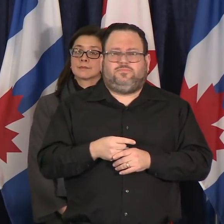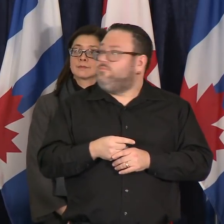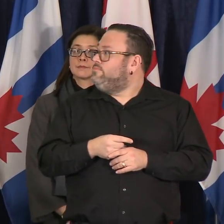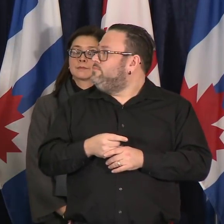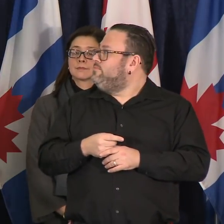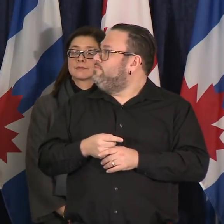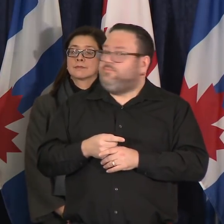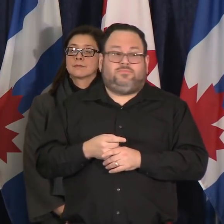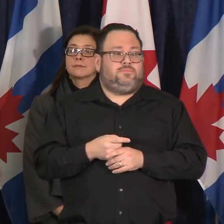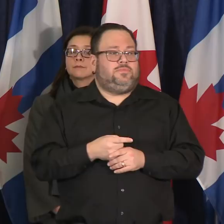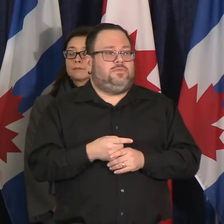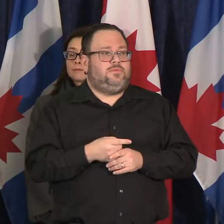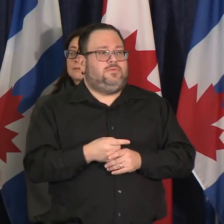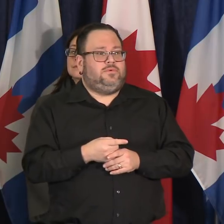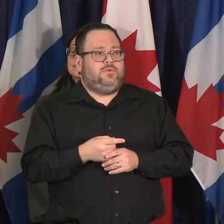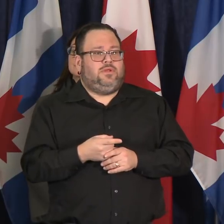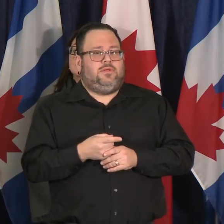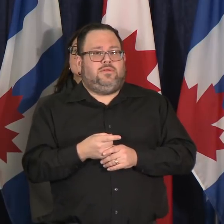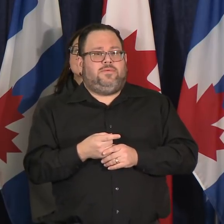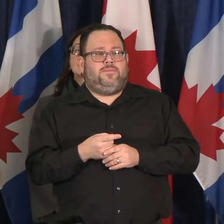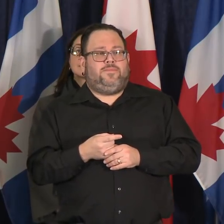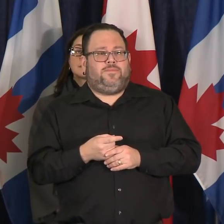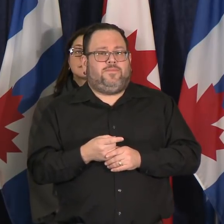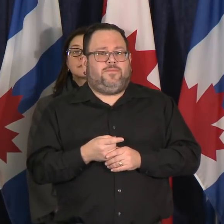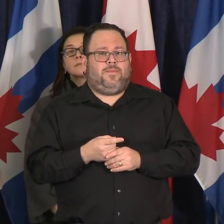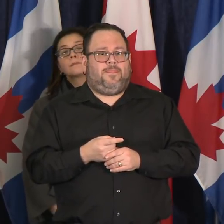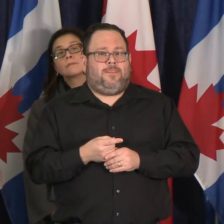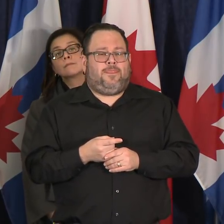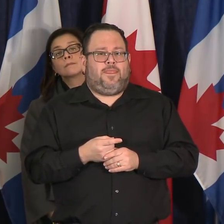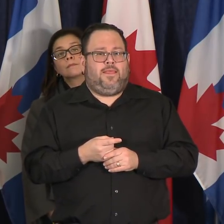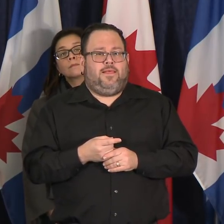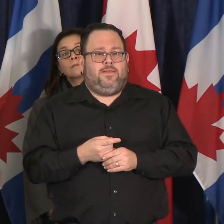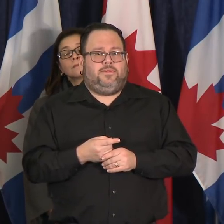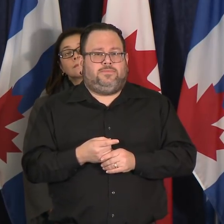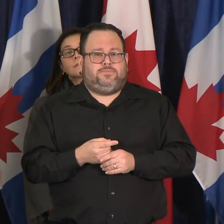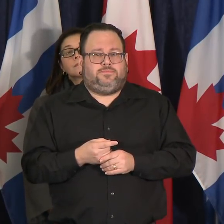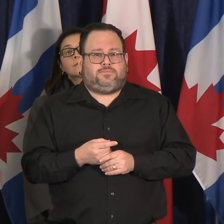just hearing about you know just going out and about you can actually see